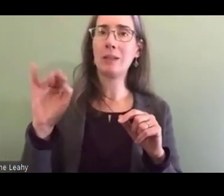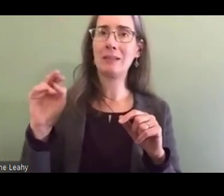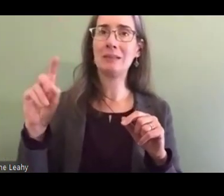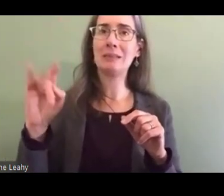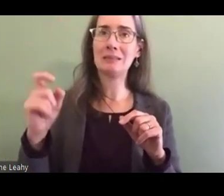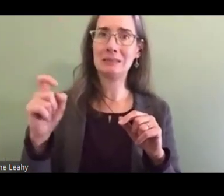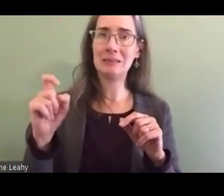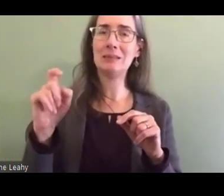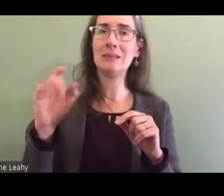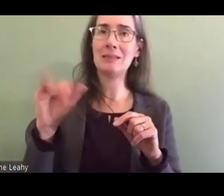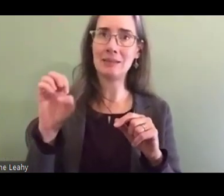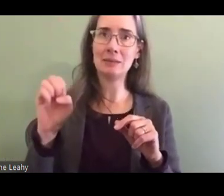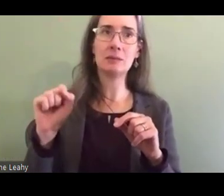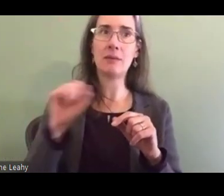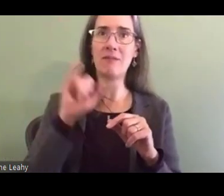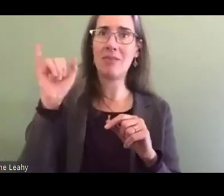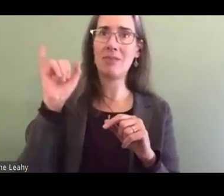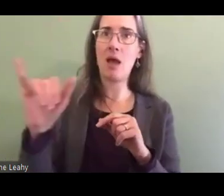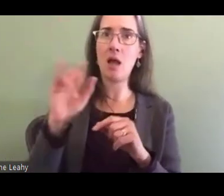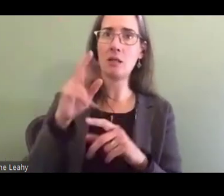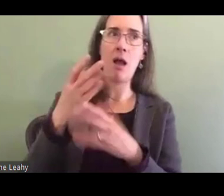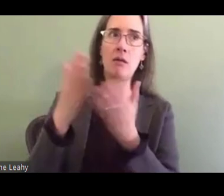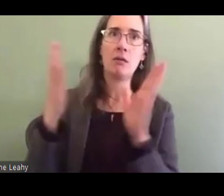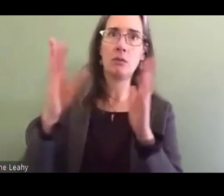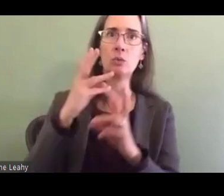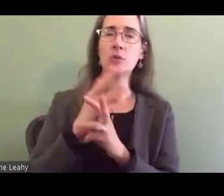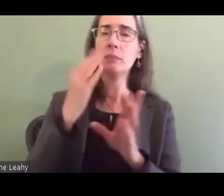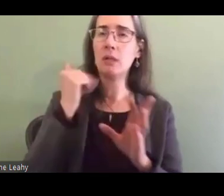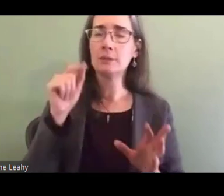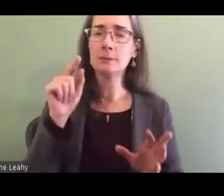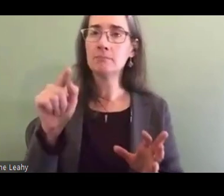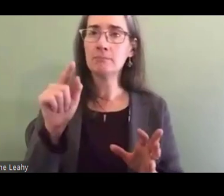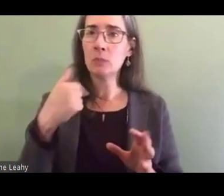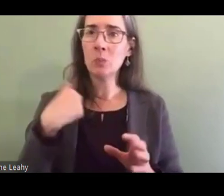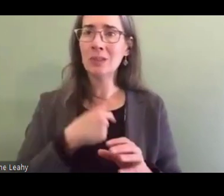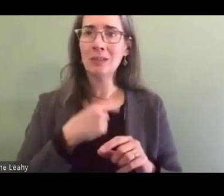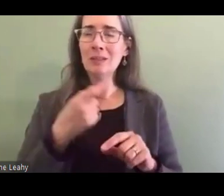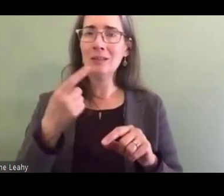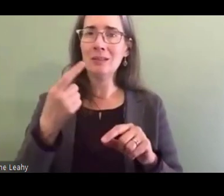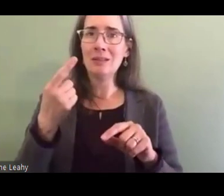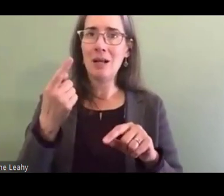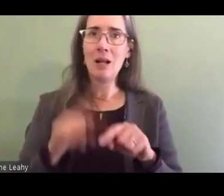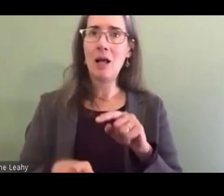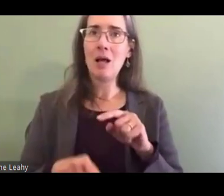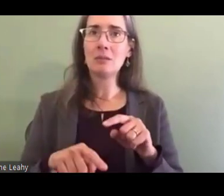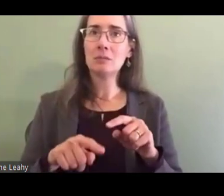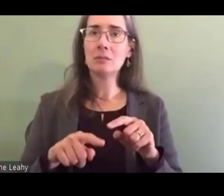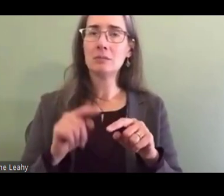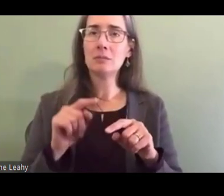Because we cannot be barred from living our lives. It is 2021.